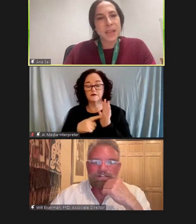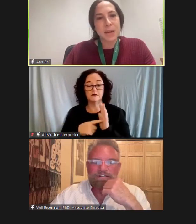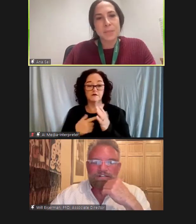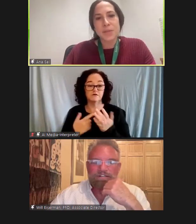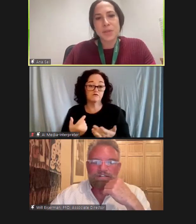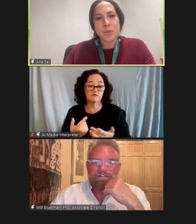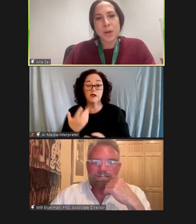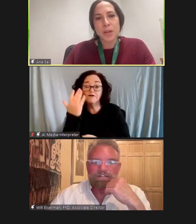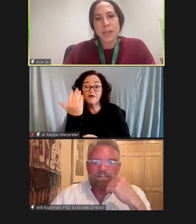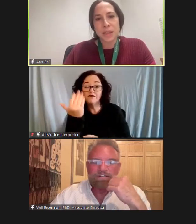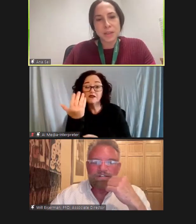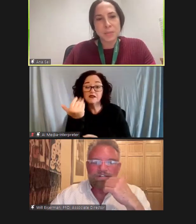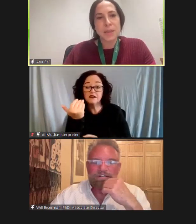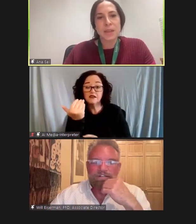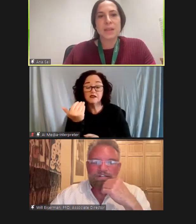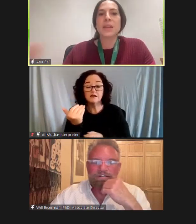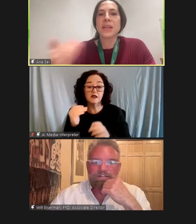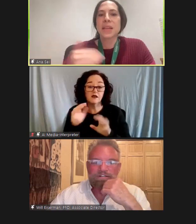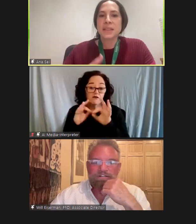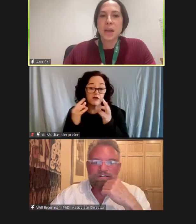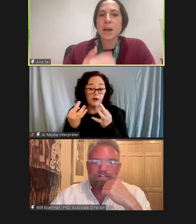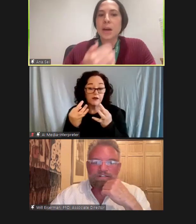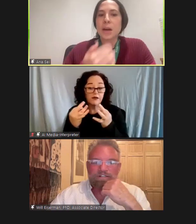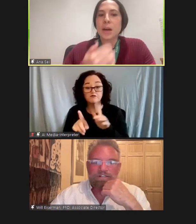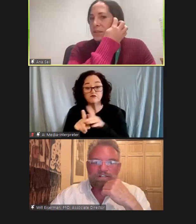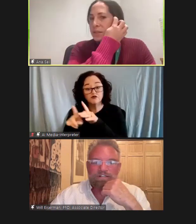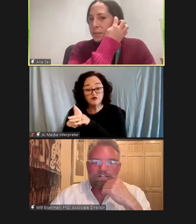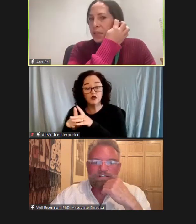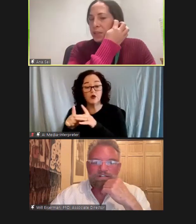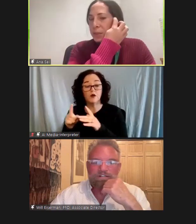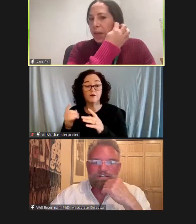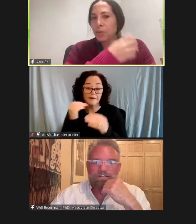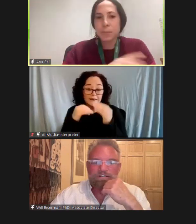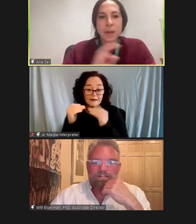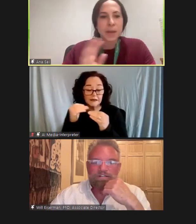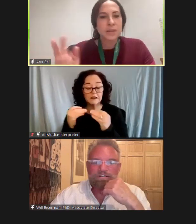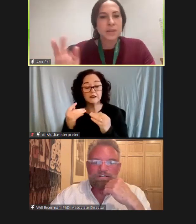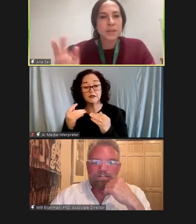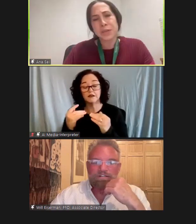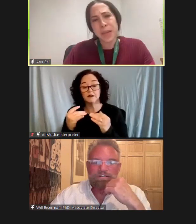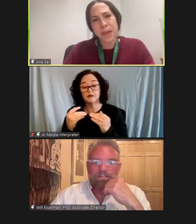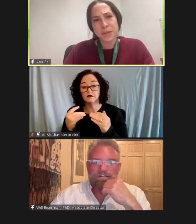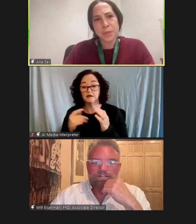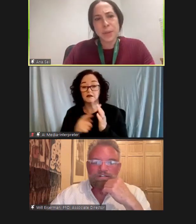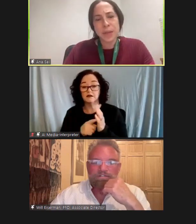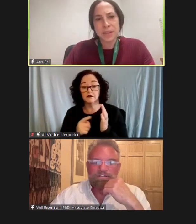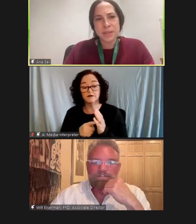to our dinners but then the kids come and there's sometimes we have one parent